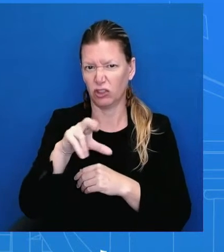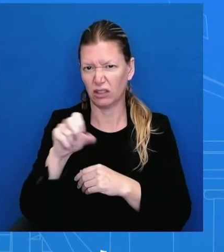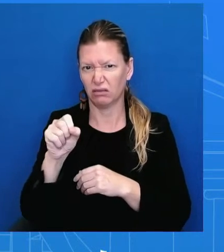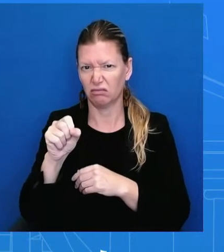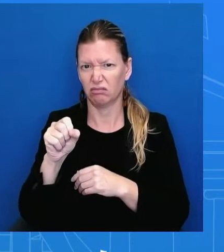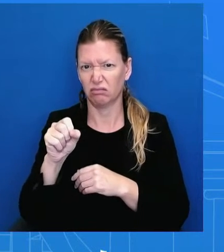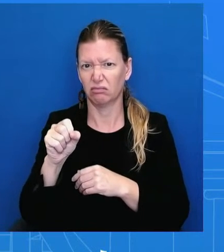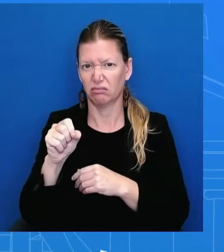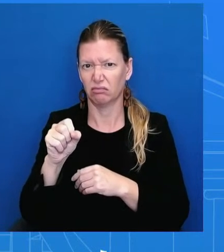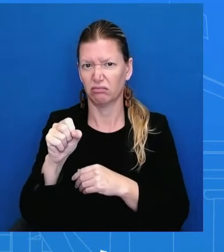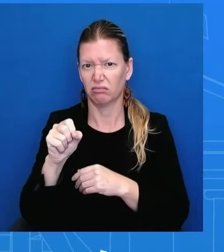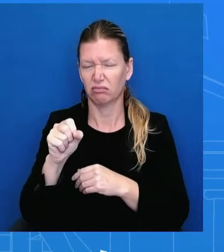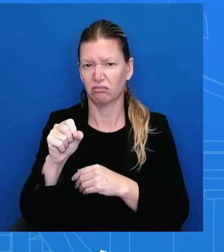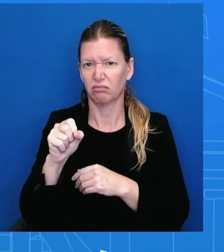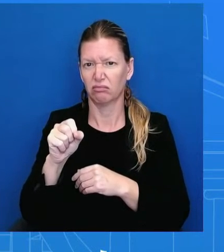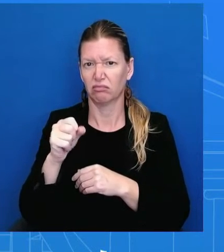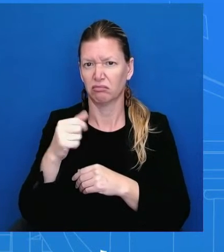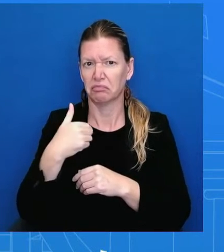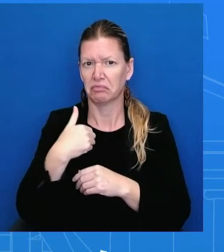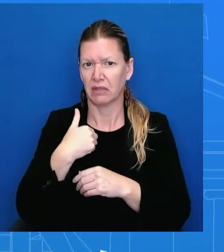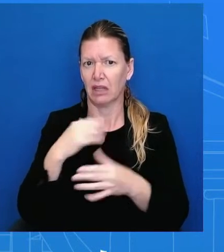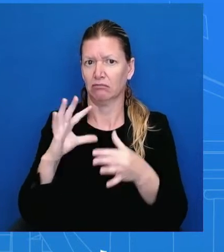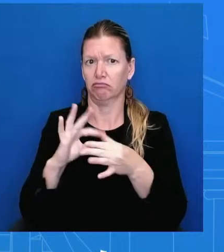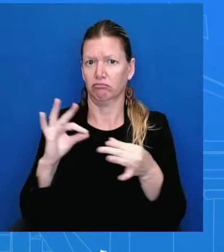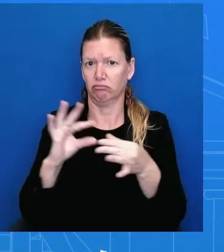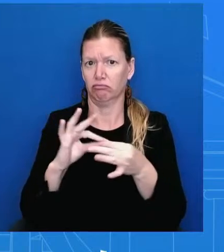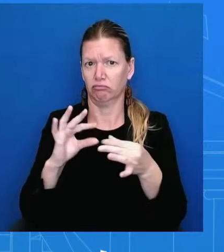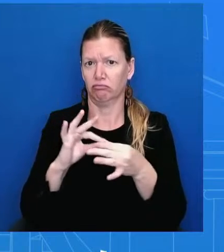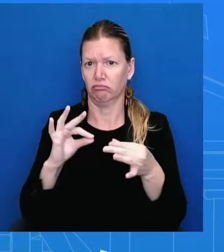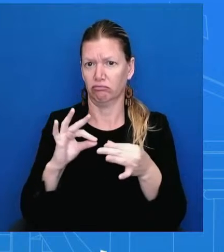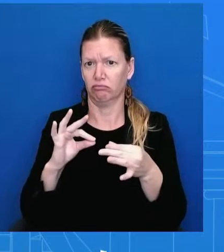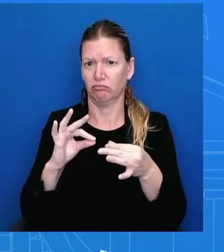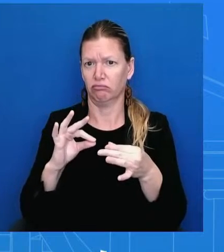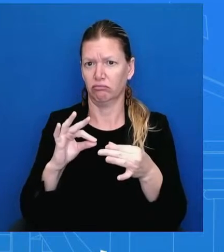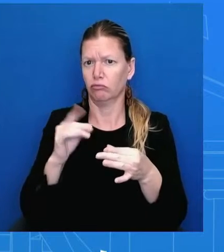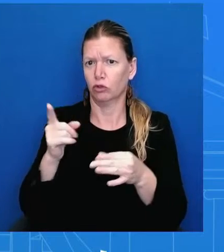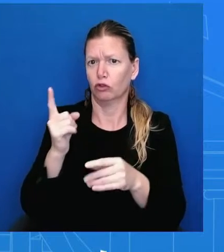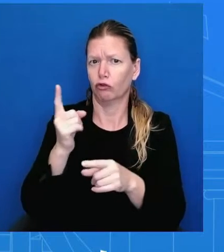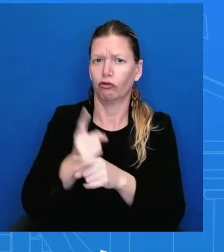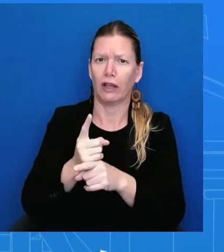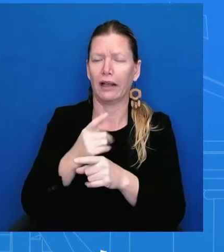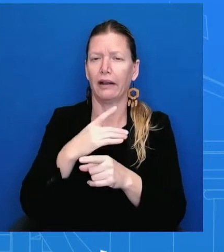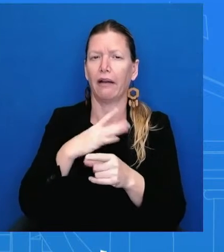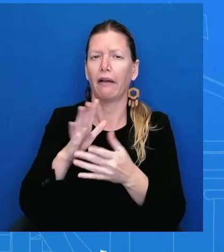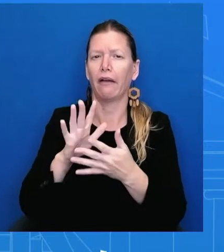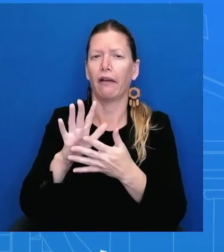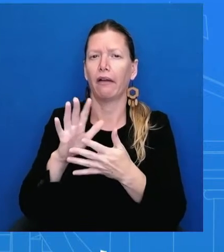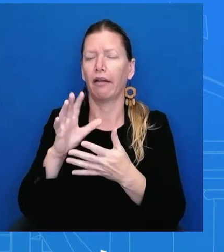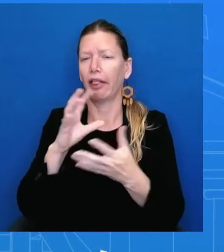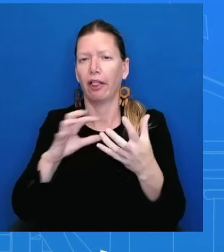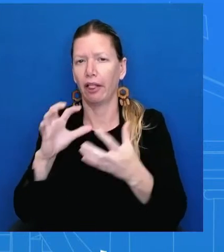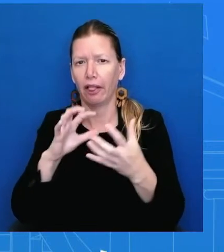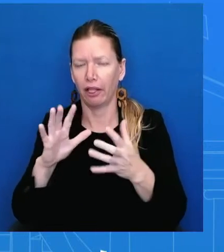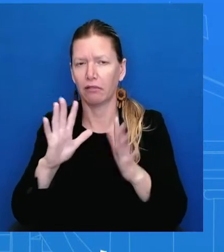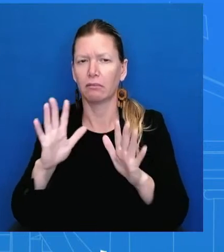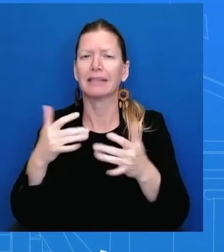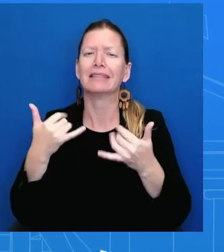I cleared it up. You're right. You're correct. I said he didn't -- I still stand by he didn't have a medical exam. I said that in the gaggle.